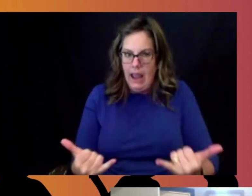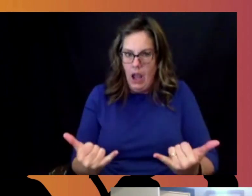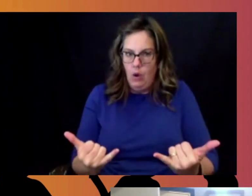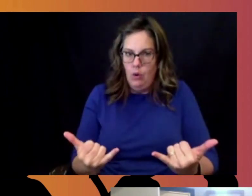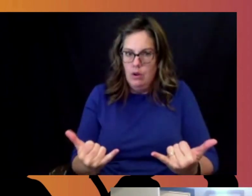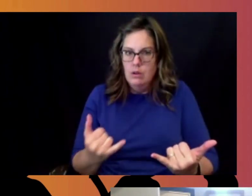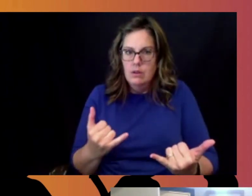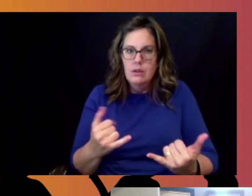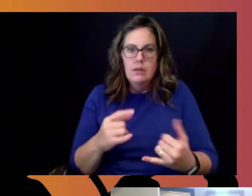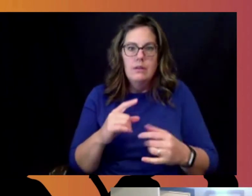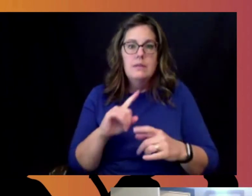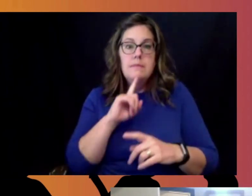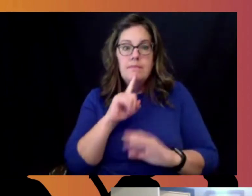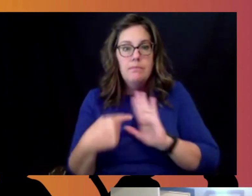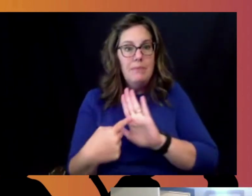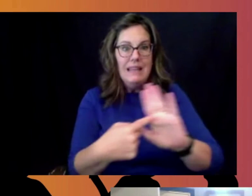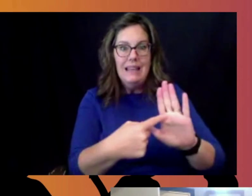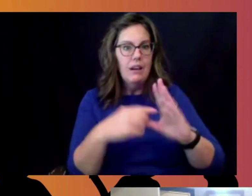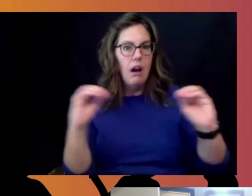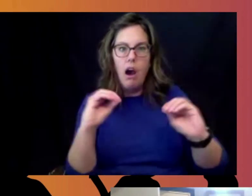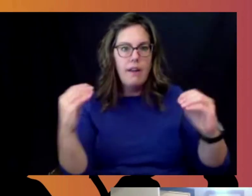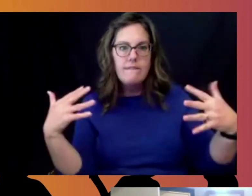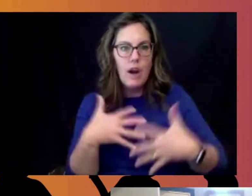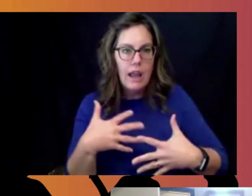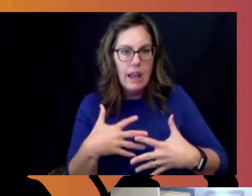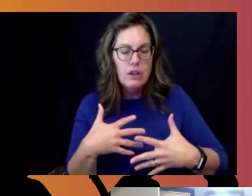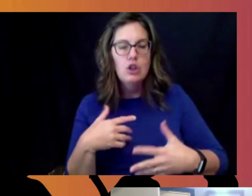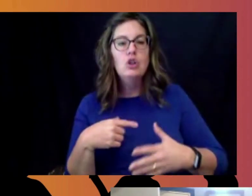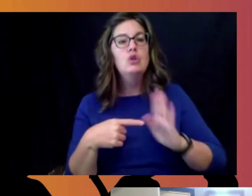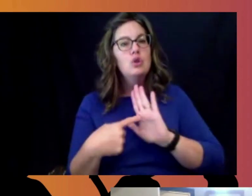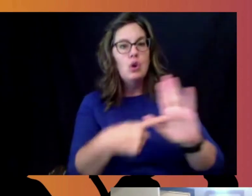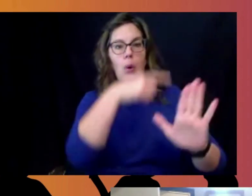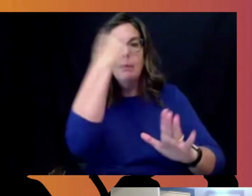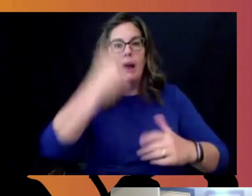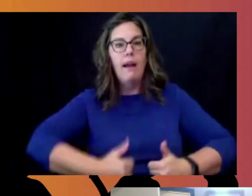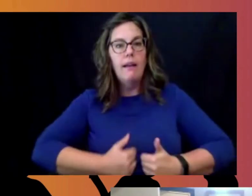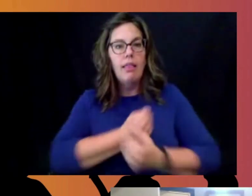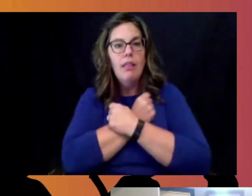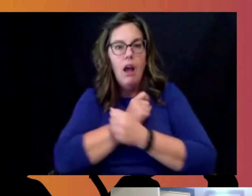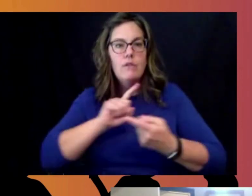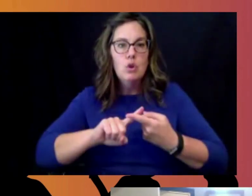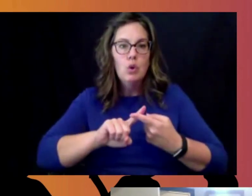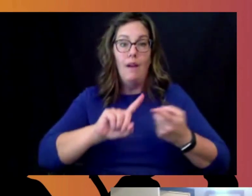black love to yourself to your parents to your teachers affirming the people in your circle